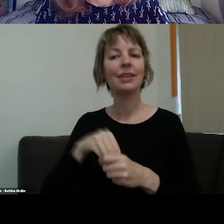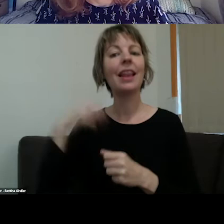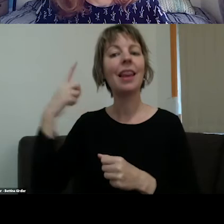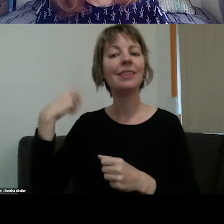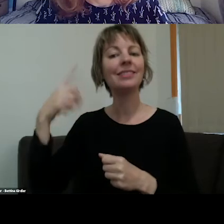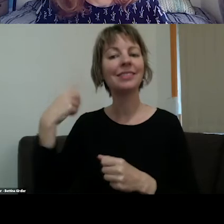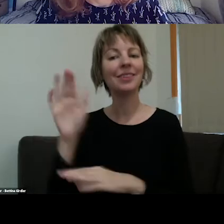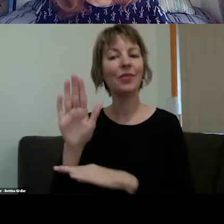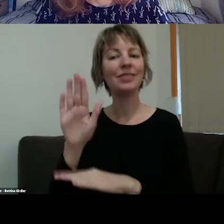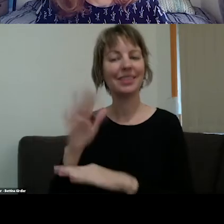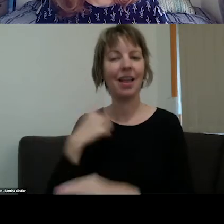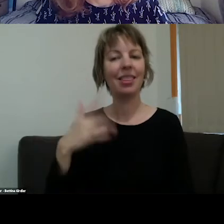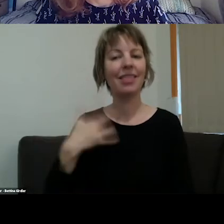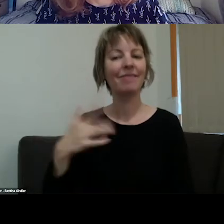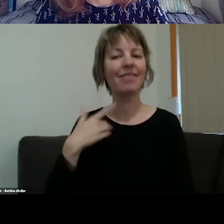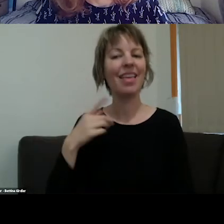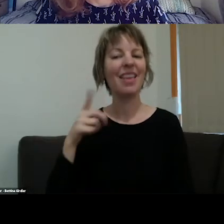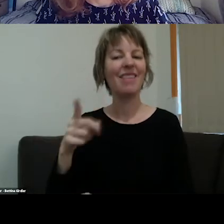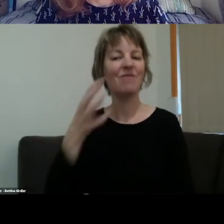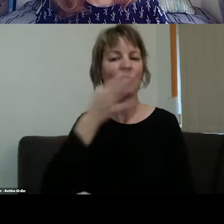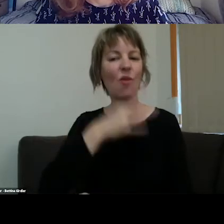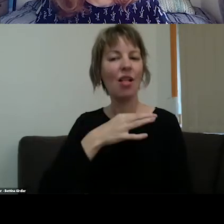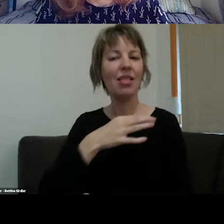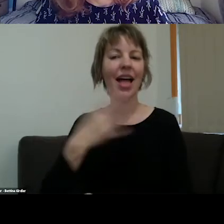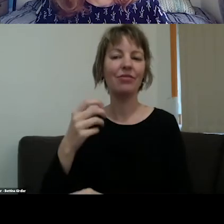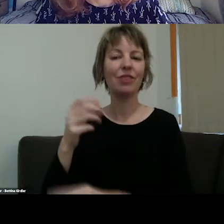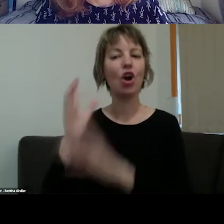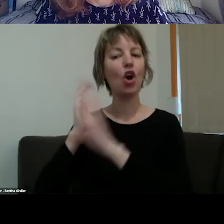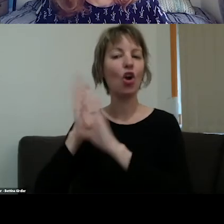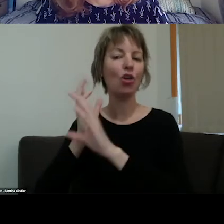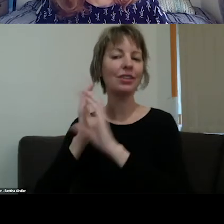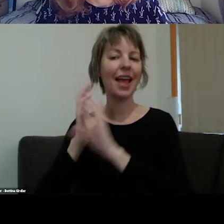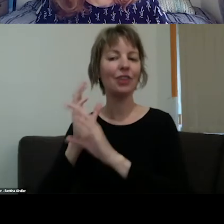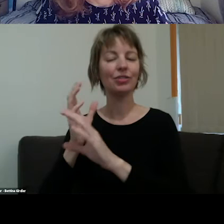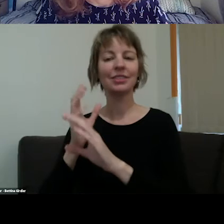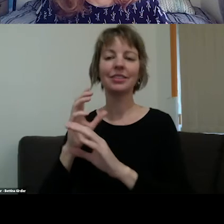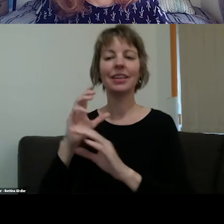was this program called Cocktails in Care Homes and it was just, you know,